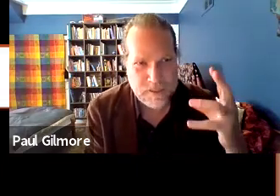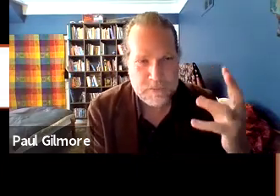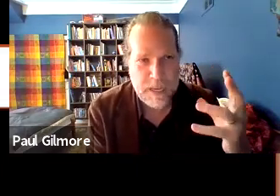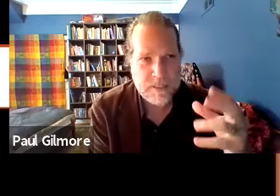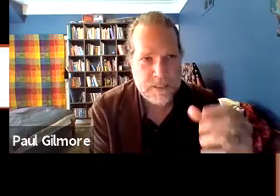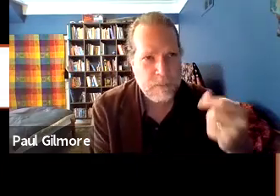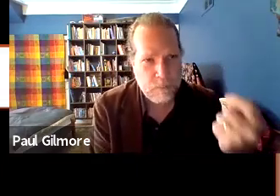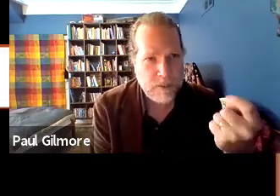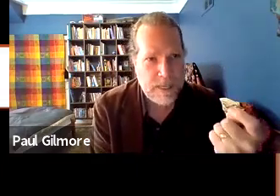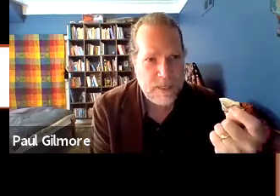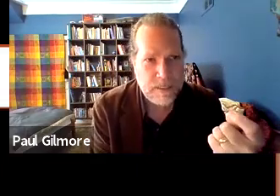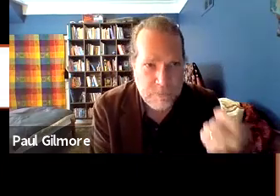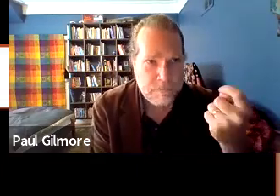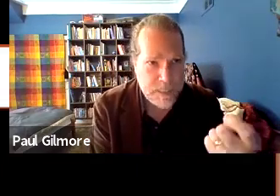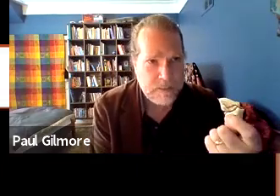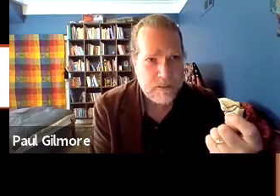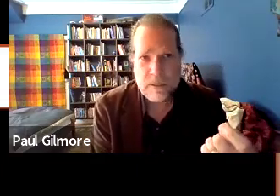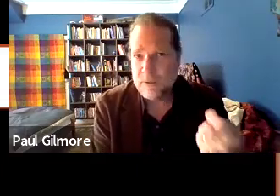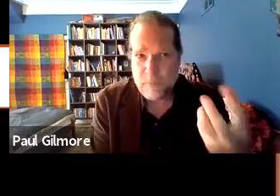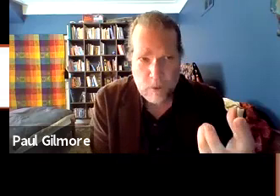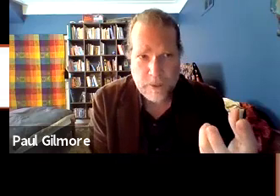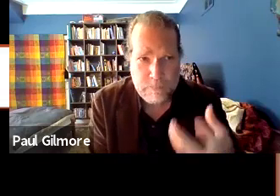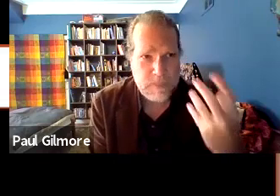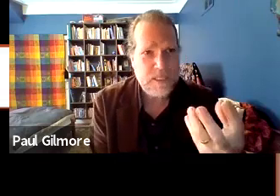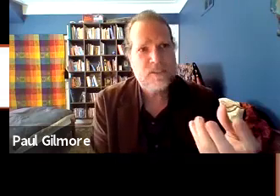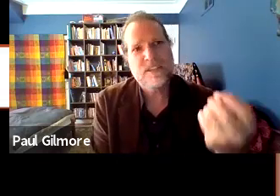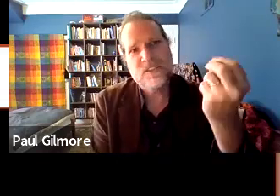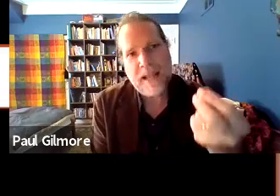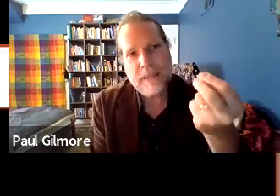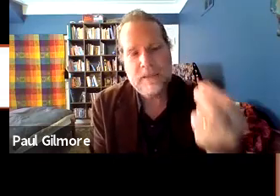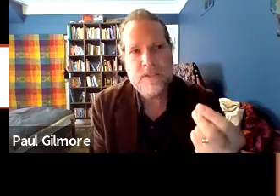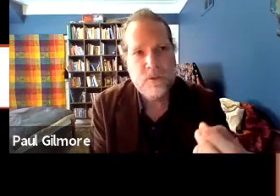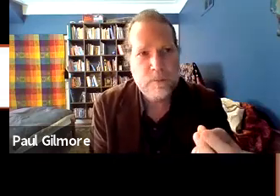huddled masses, but what does that mean? It means the poor it means exactly these new